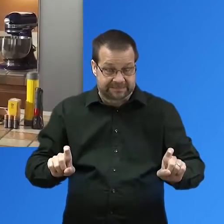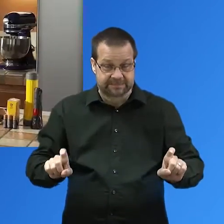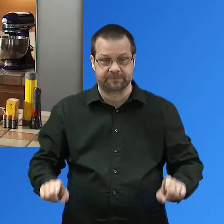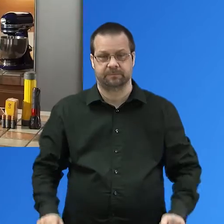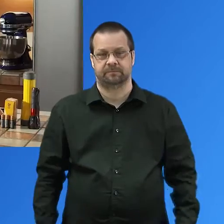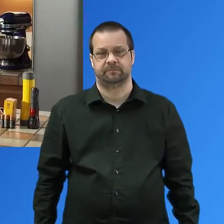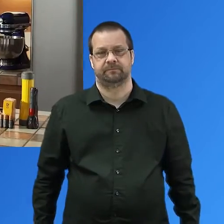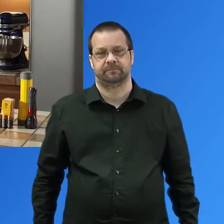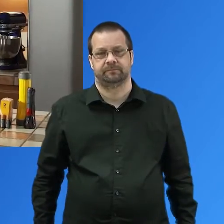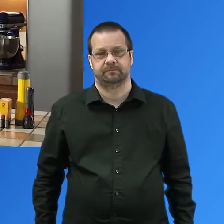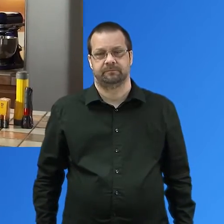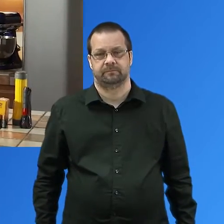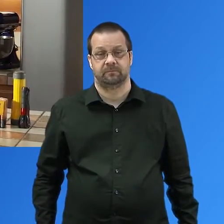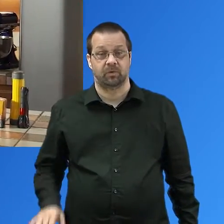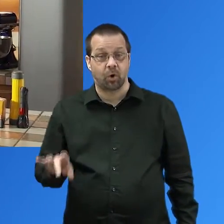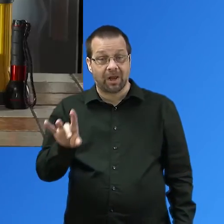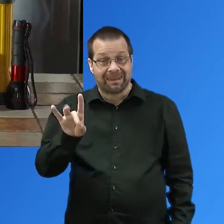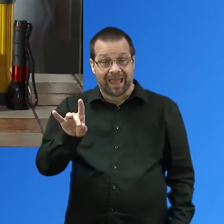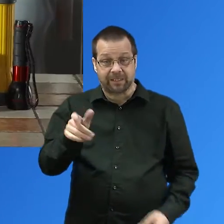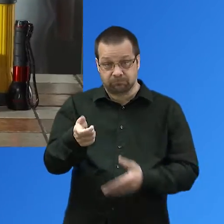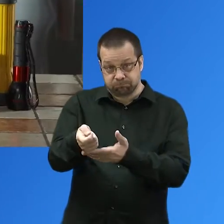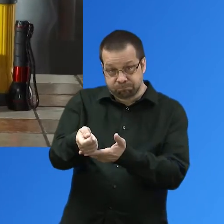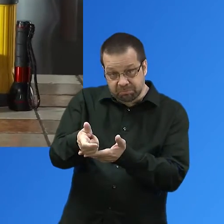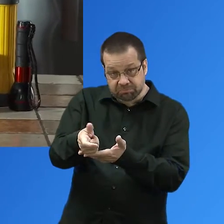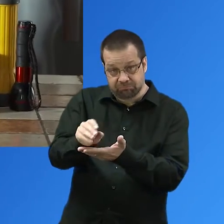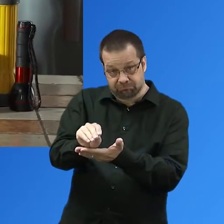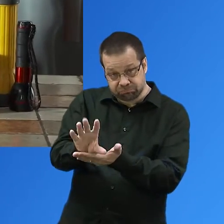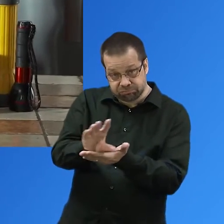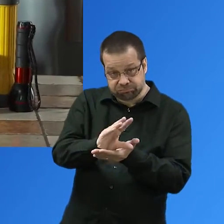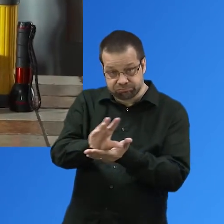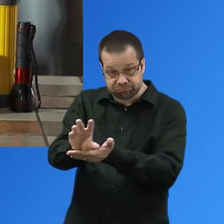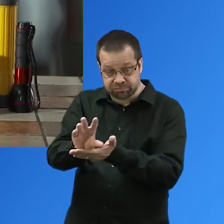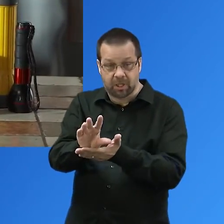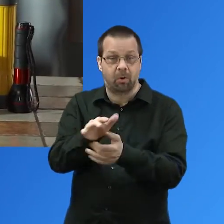It's important to have enough flashlights with fresh batteries handy and